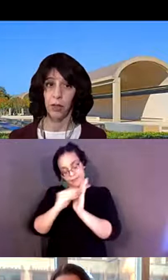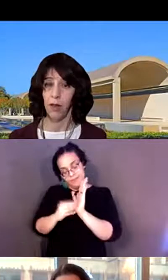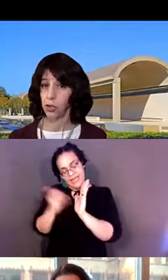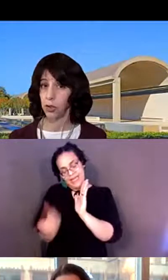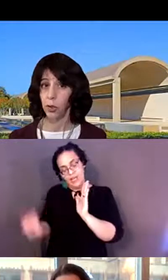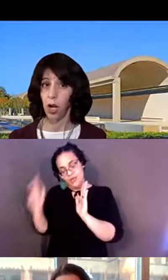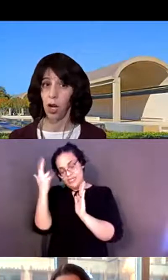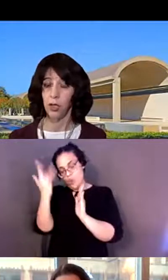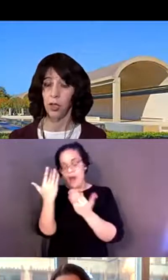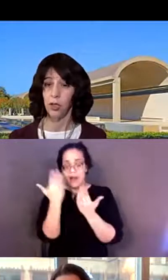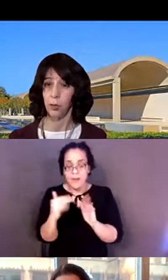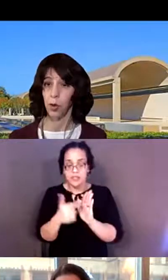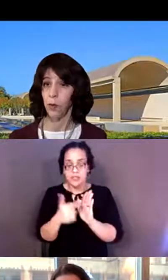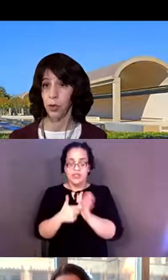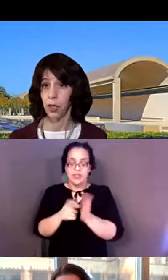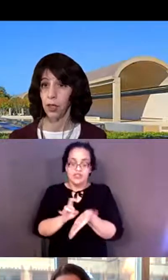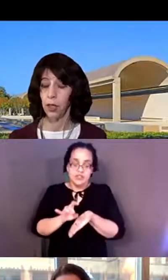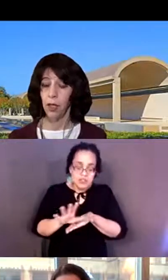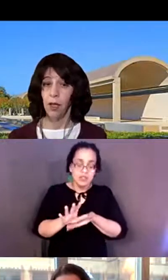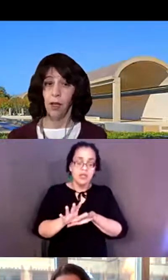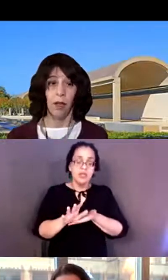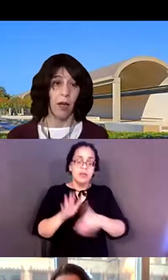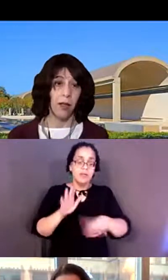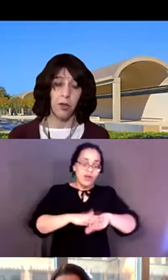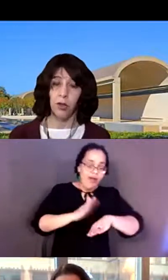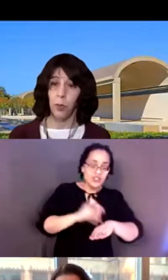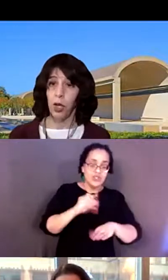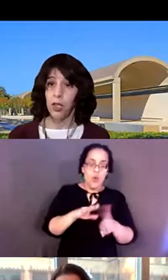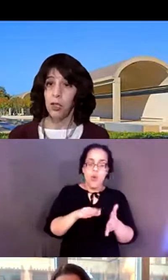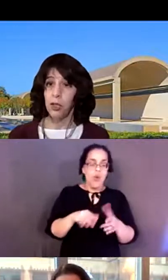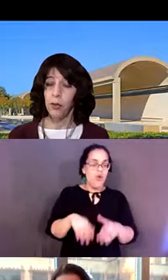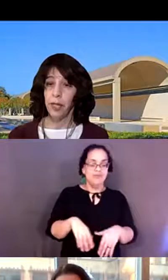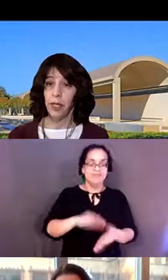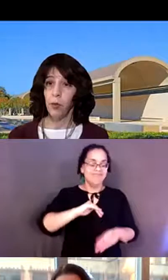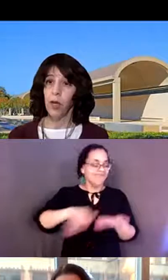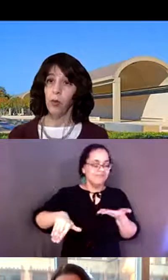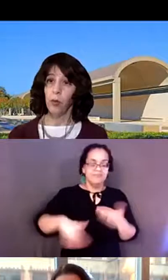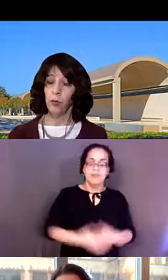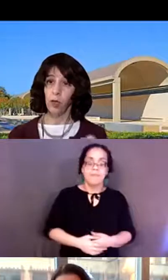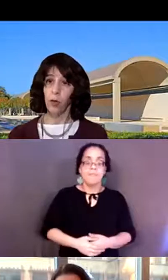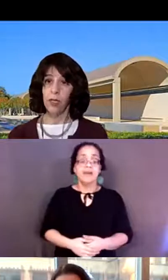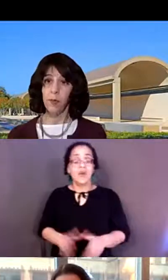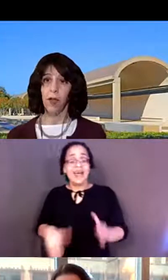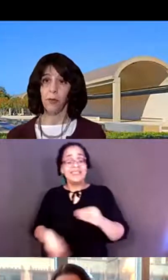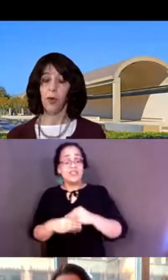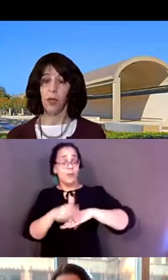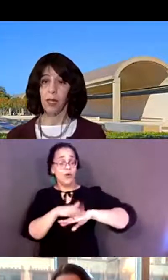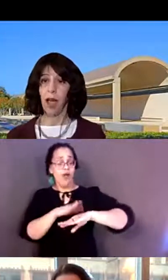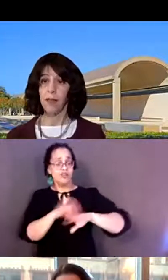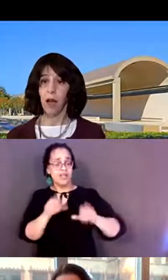additional precautions, or prohibition. Additional precautions could be, well